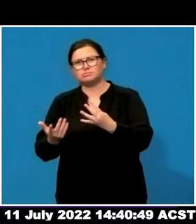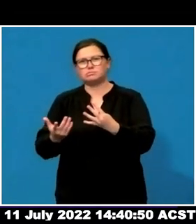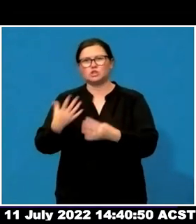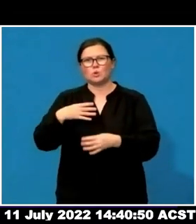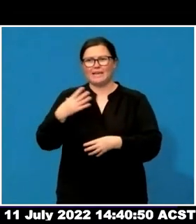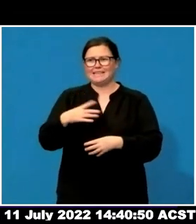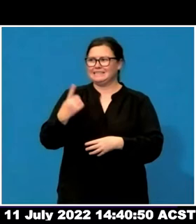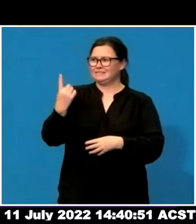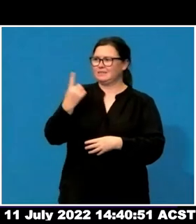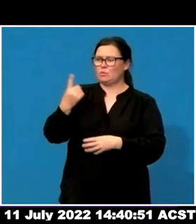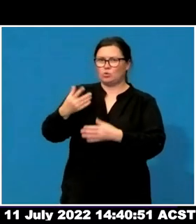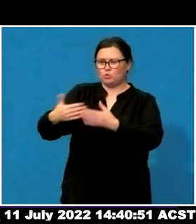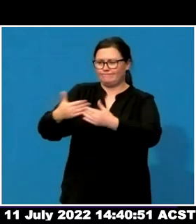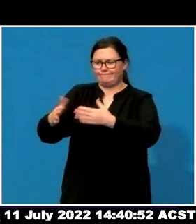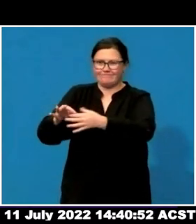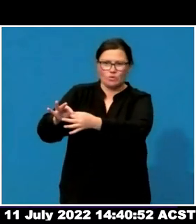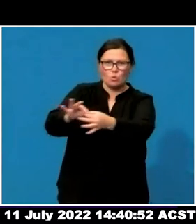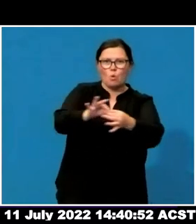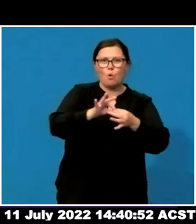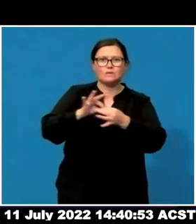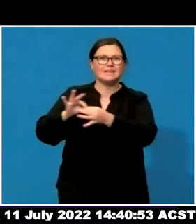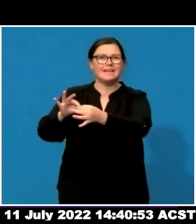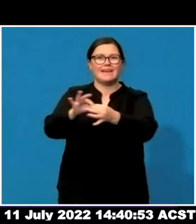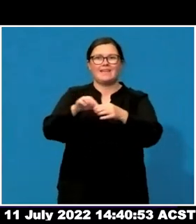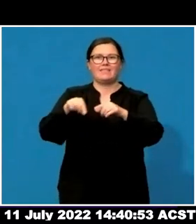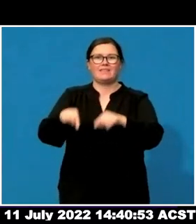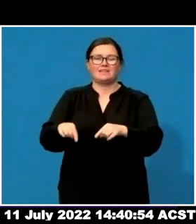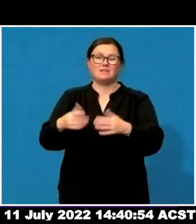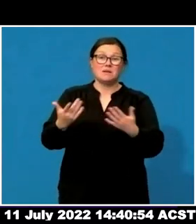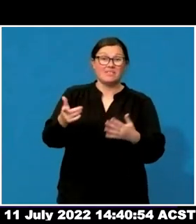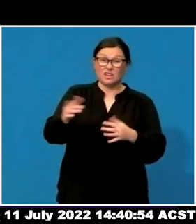speaking - and it doesn't need to be just Aboriginal families. It's families in general.